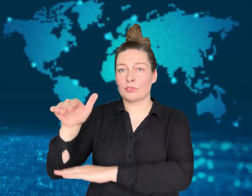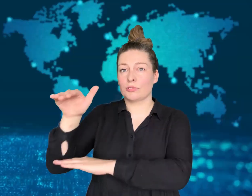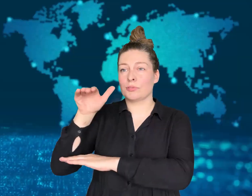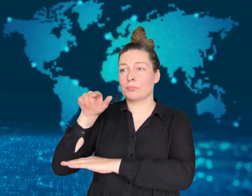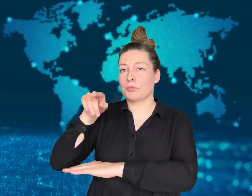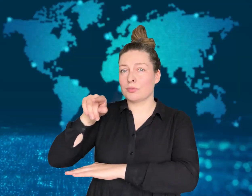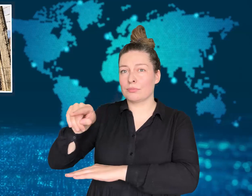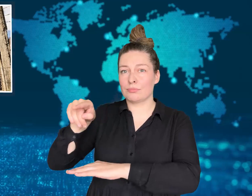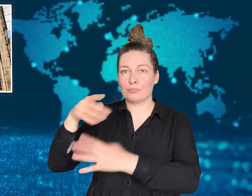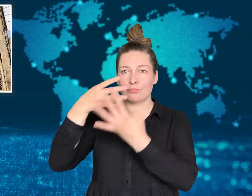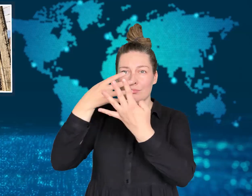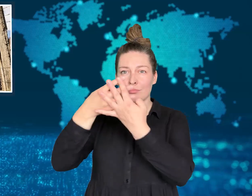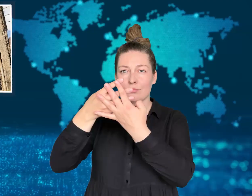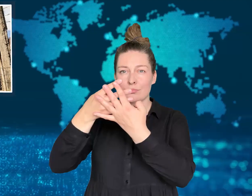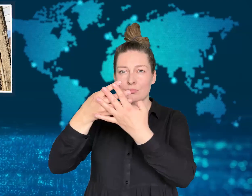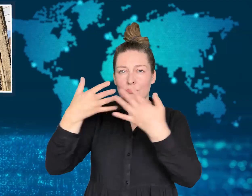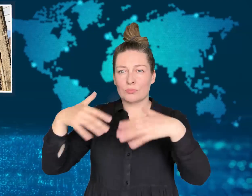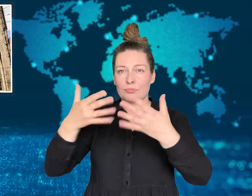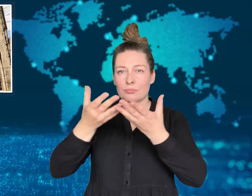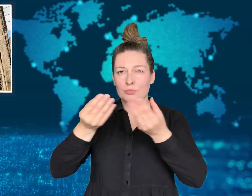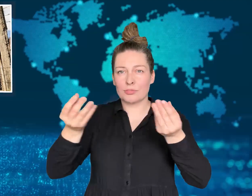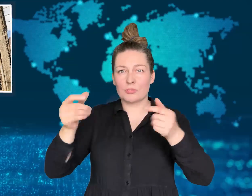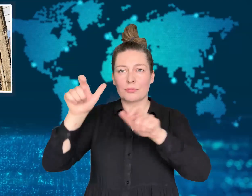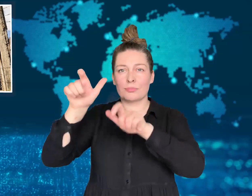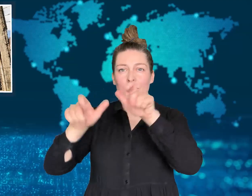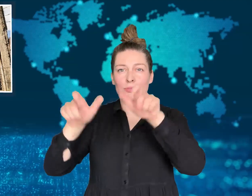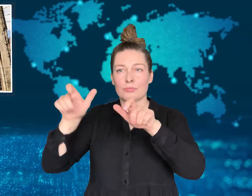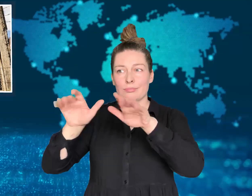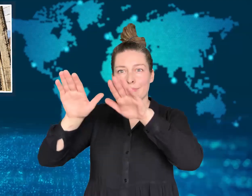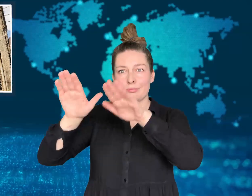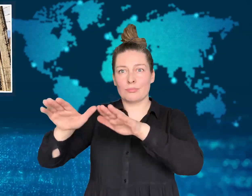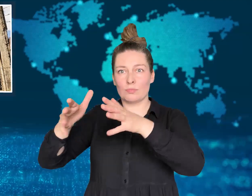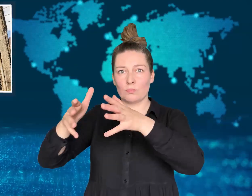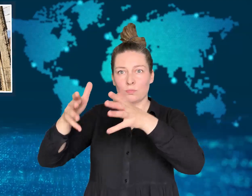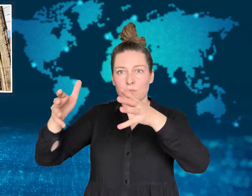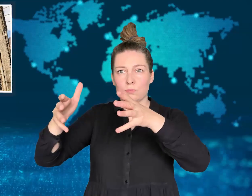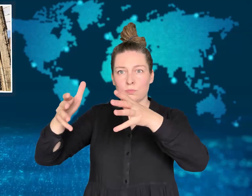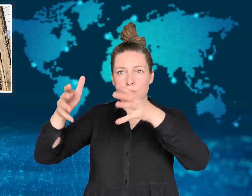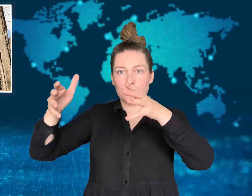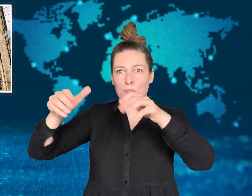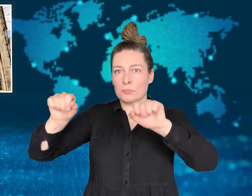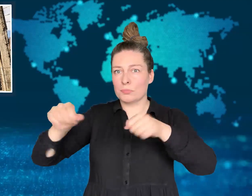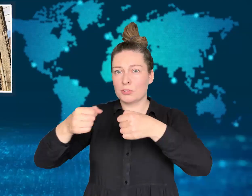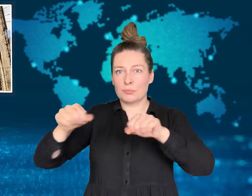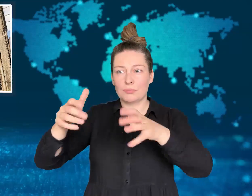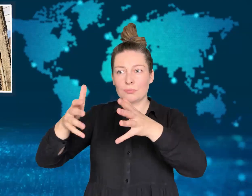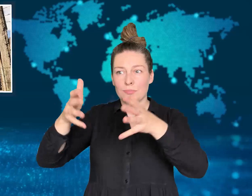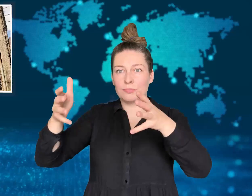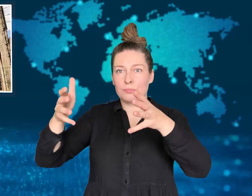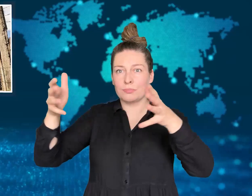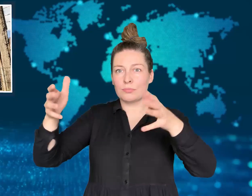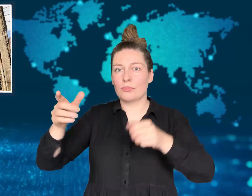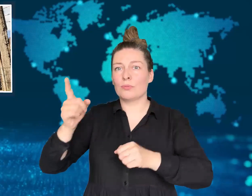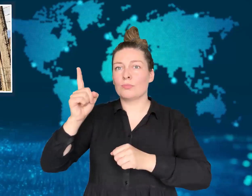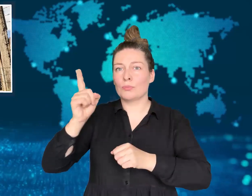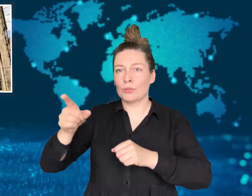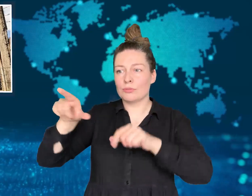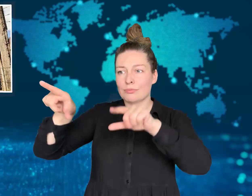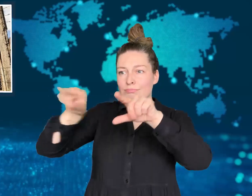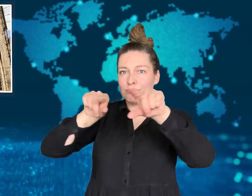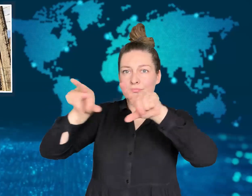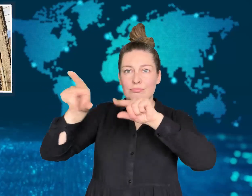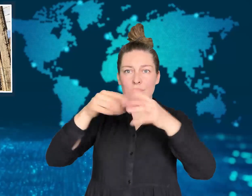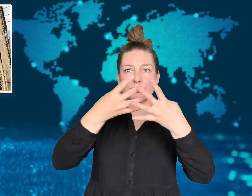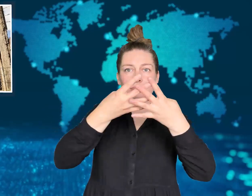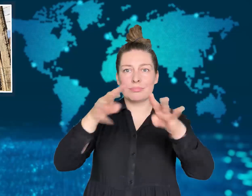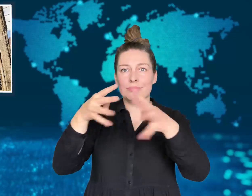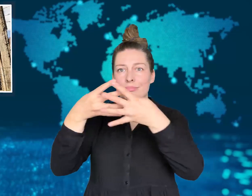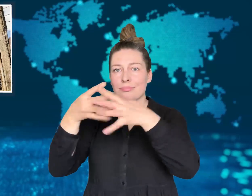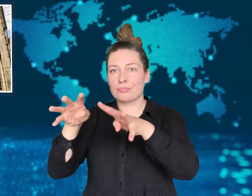[MONIKA]: Zimbabwe has pardoned over 4,000 prisoners to decongest